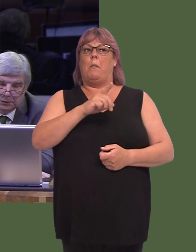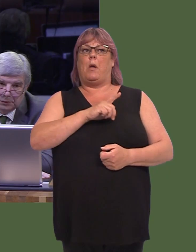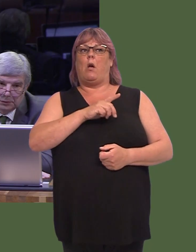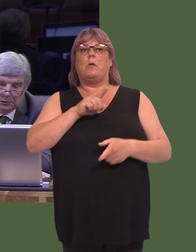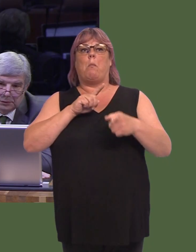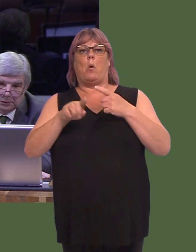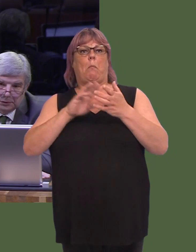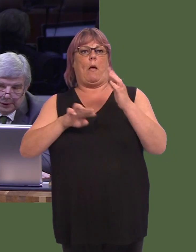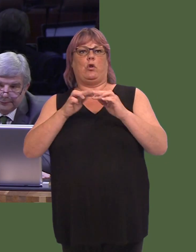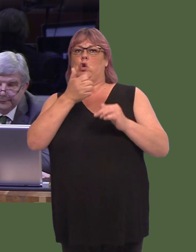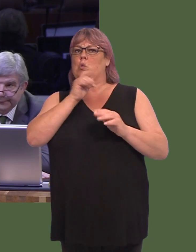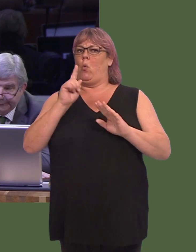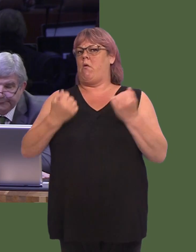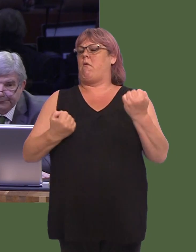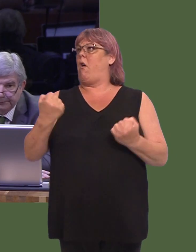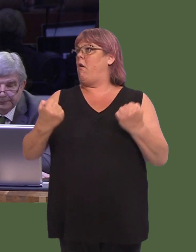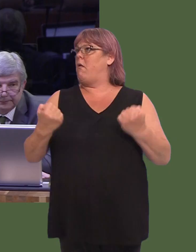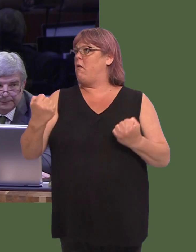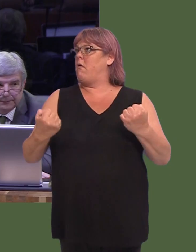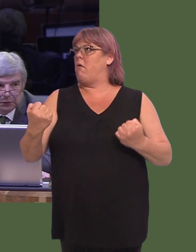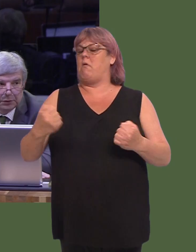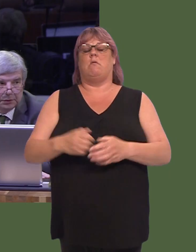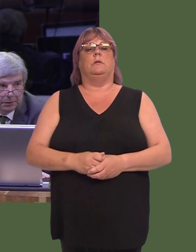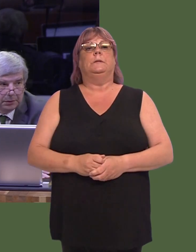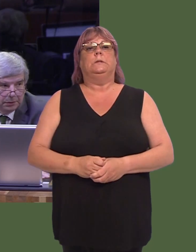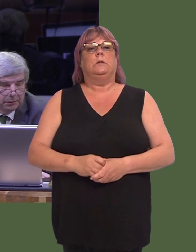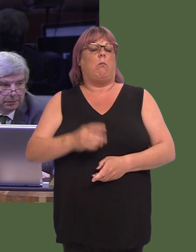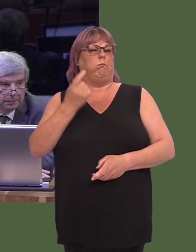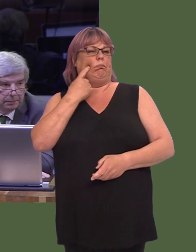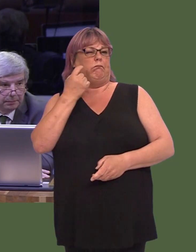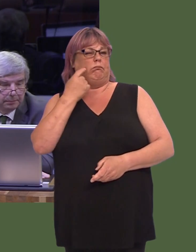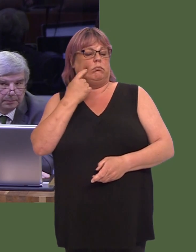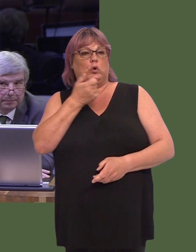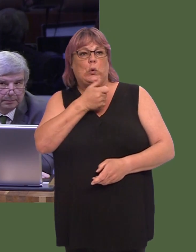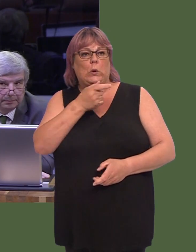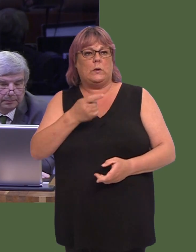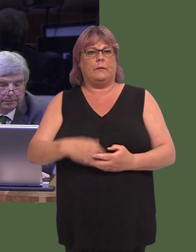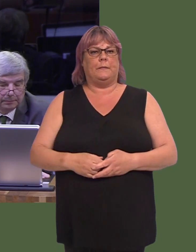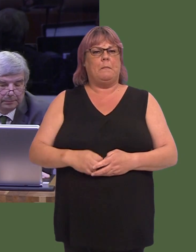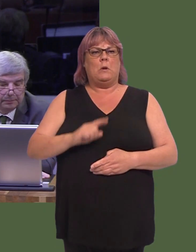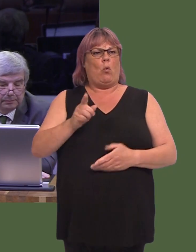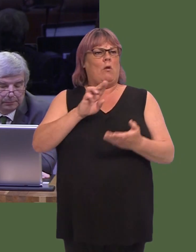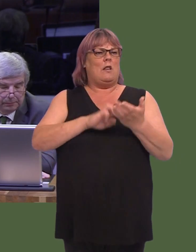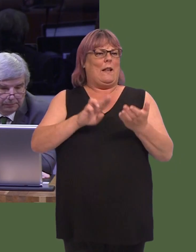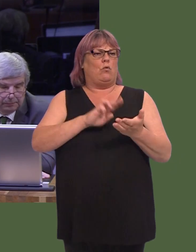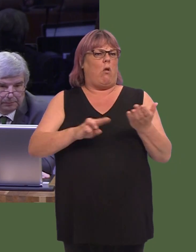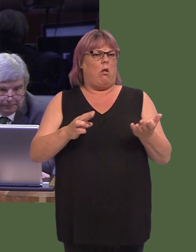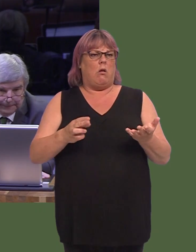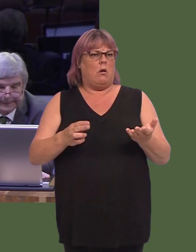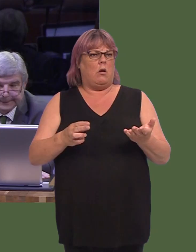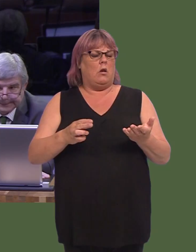Julie James AM: Diolch, Llywydd. There's one change to this week's business. The Cabinet Secretary for Health and Social Services will make a statement on last week's publication of Donna Ockenden's governance review. Business for the next three weeks is shown on the business statement and announcement found amongst the meeting papers available to Members electronically. Suzy Davies AM: Three things, If I may, Llywydd. You may have heard—sorry, leader of the house; apologies—that there was another